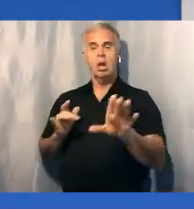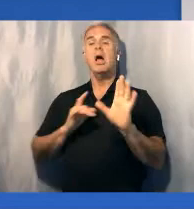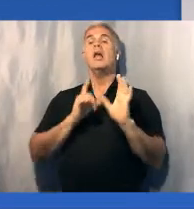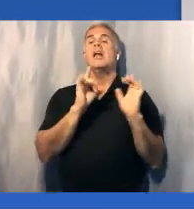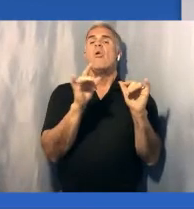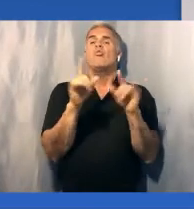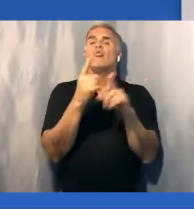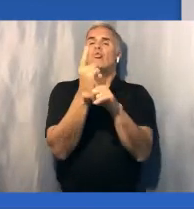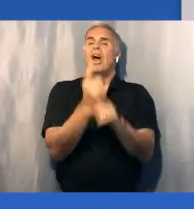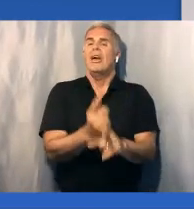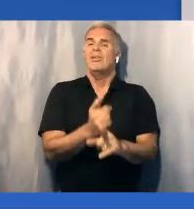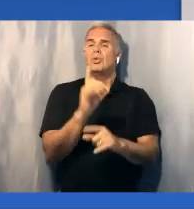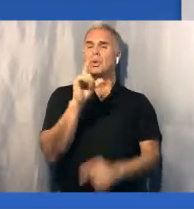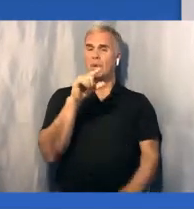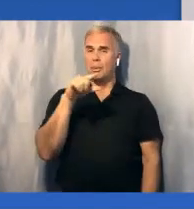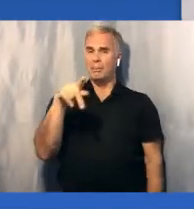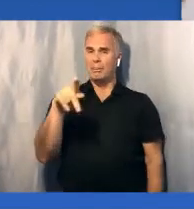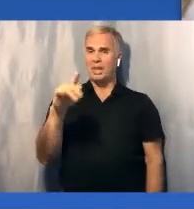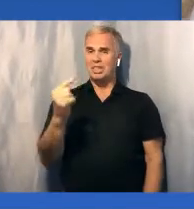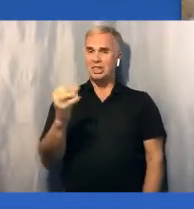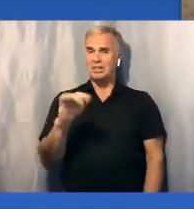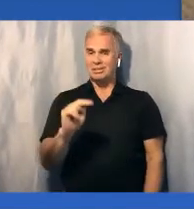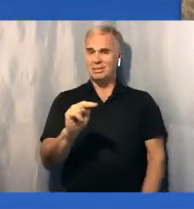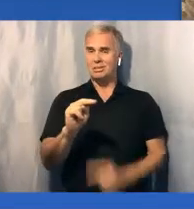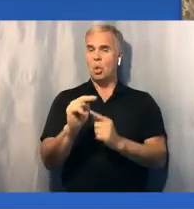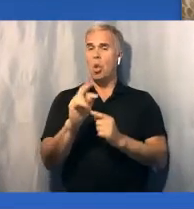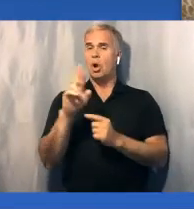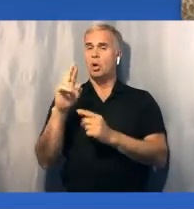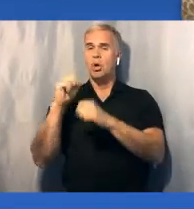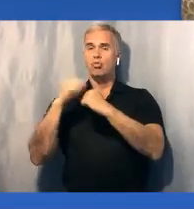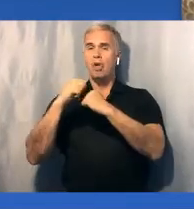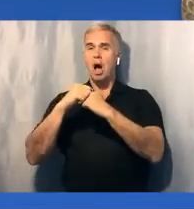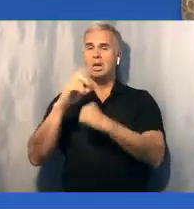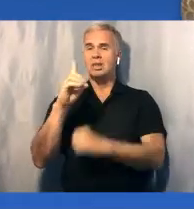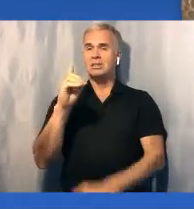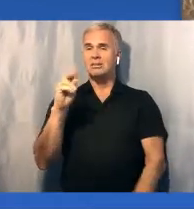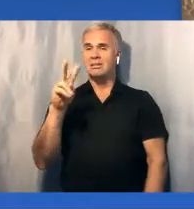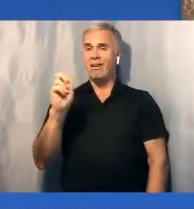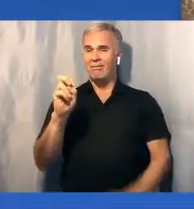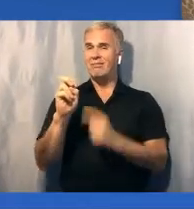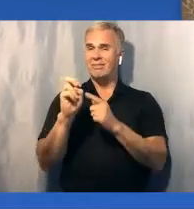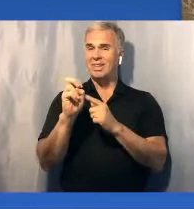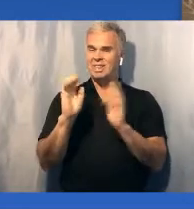and care for its young. A common pigeon or rock dove